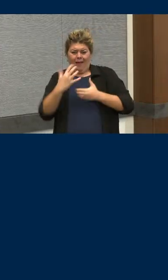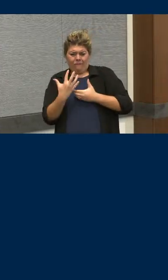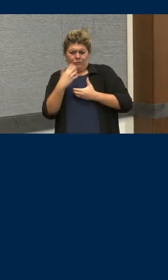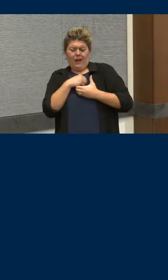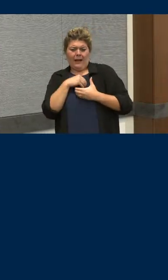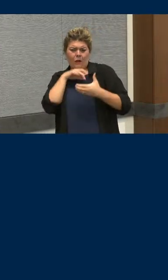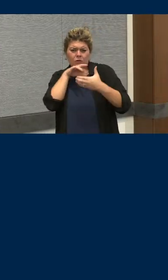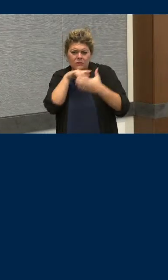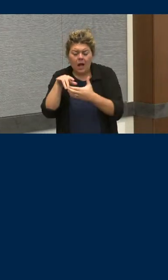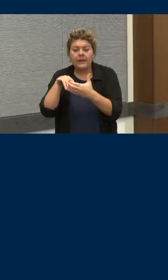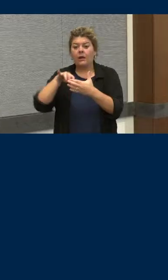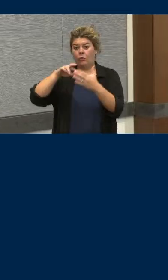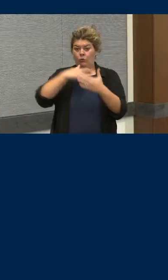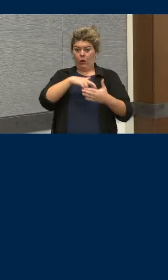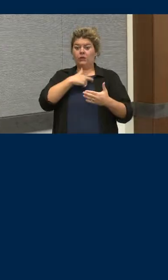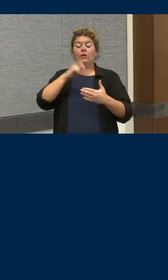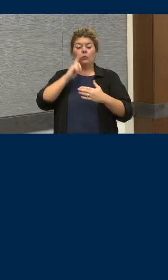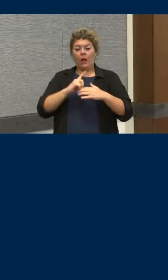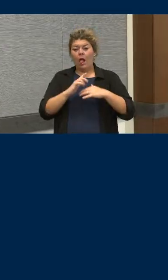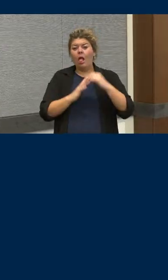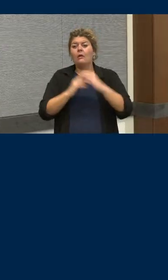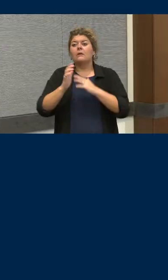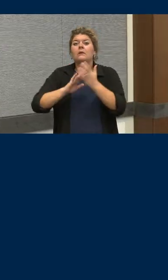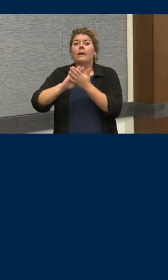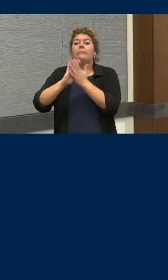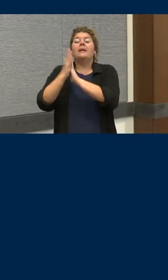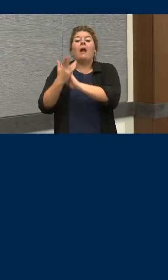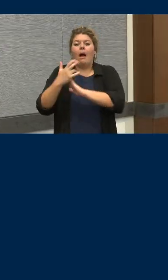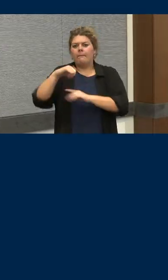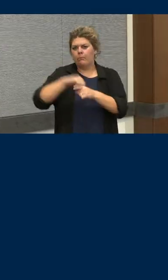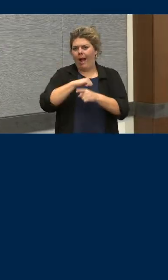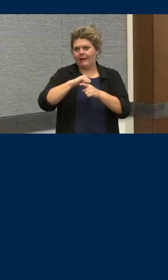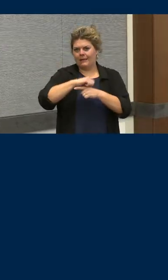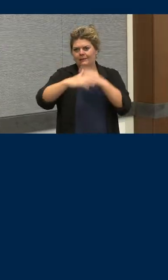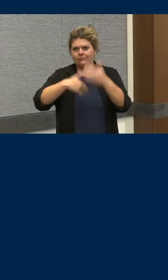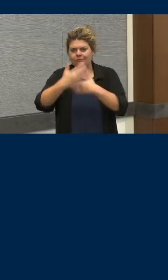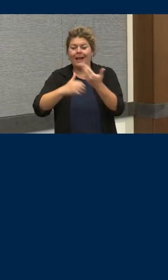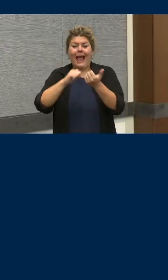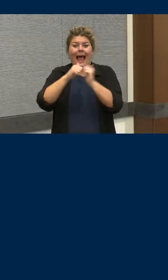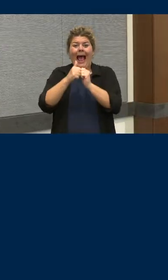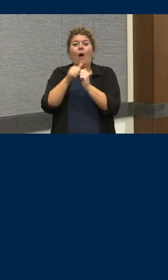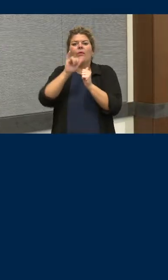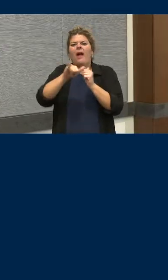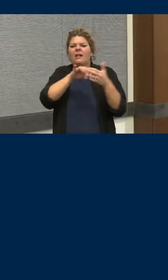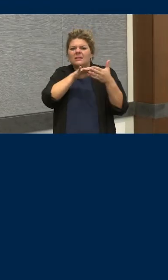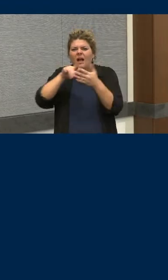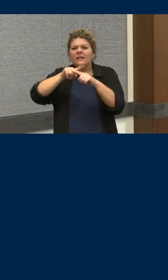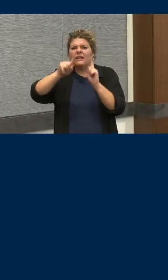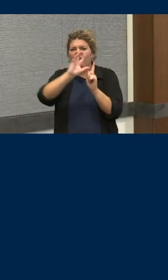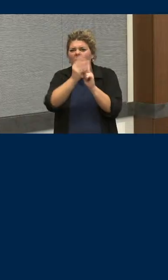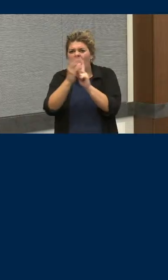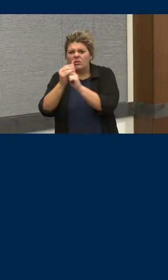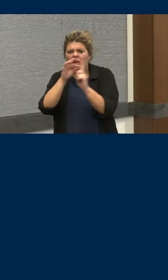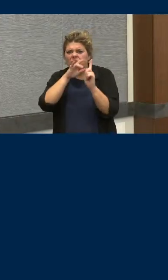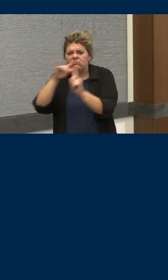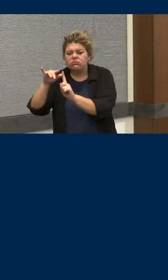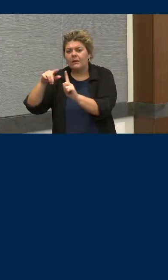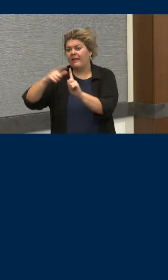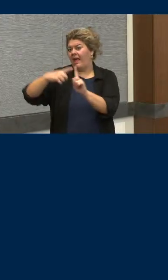practice, a way of doing Ethnography that has not been